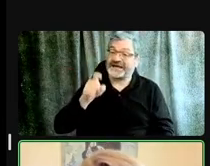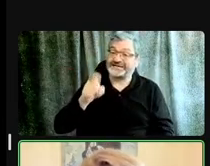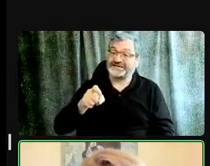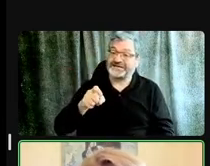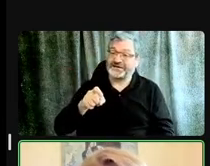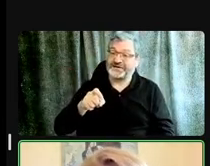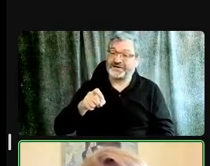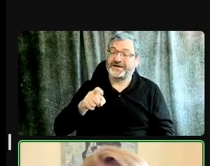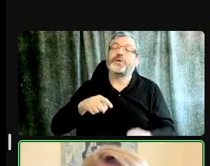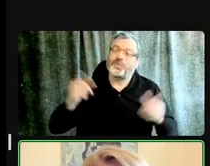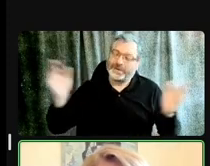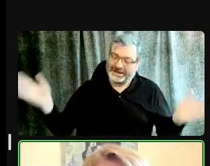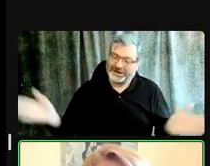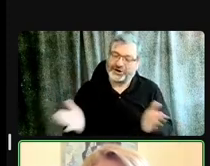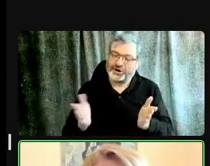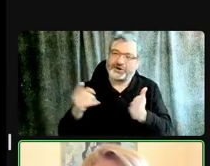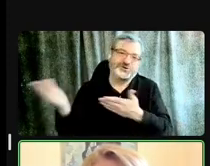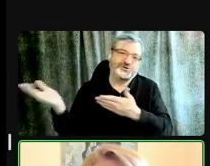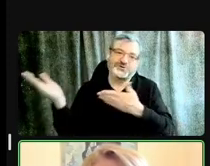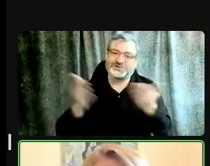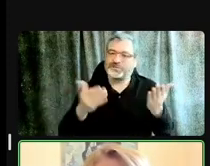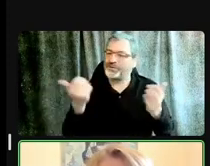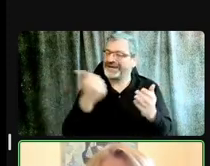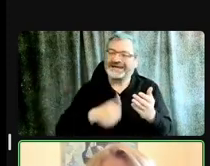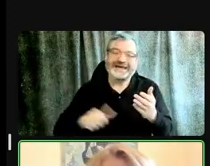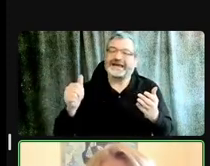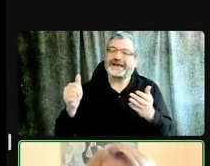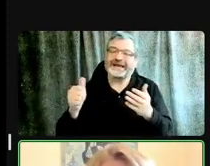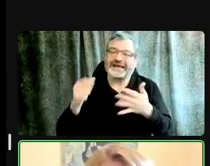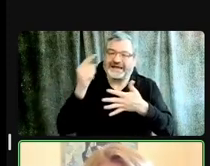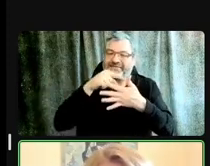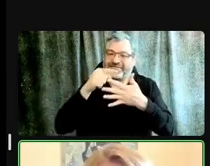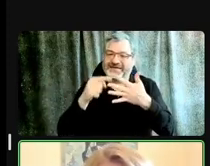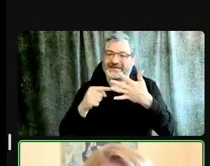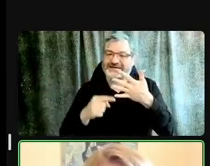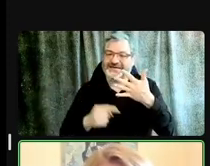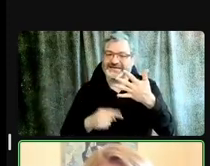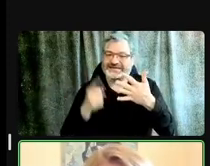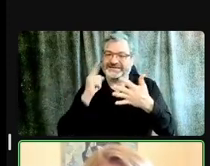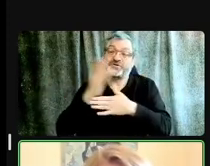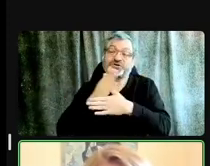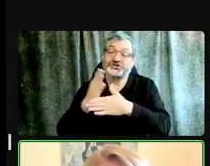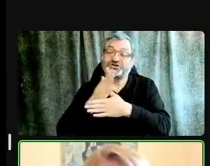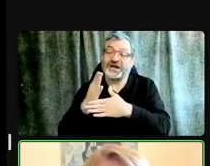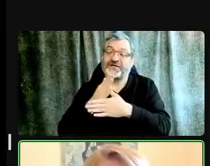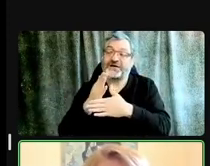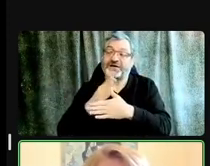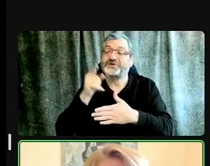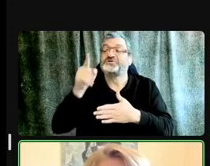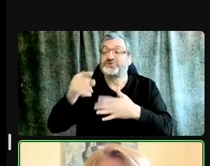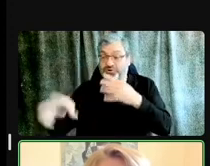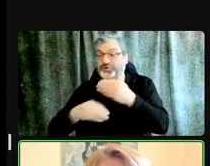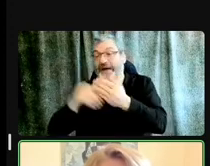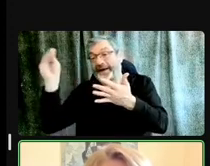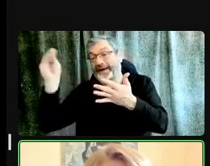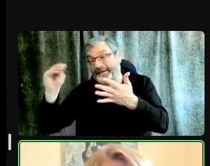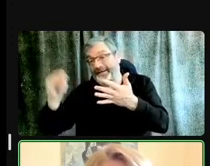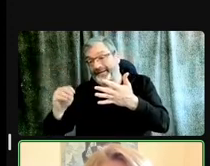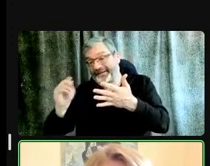we encourage you to bring any of the following items or activities to share. And then they have an opportunity